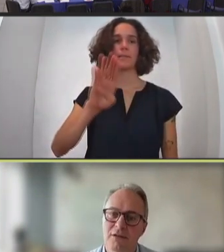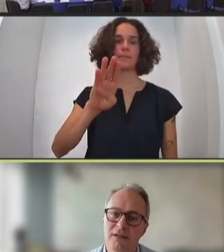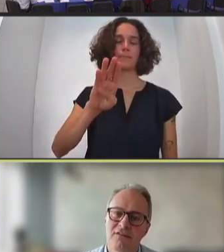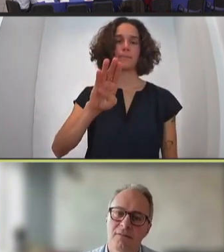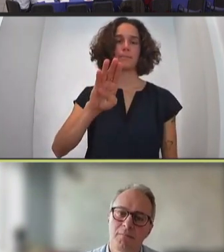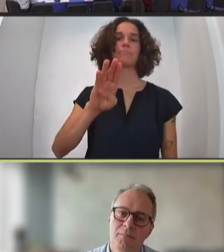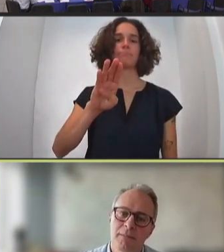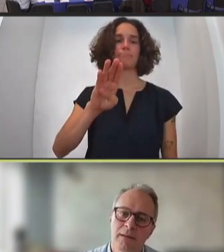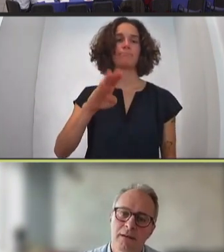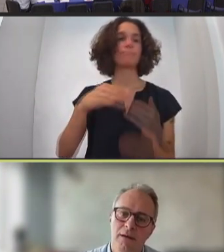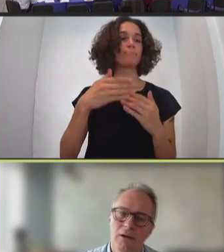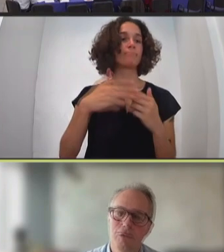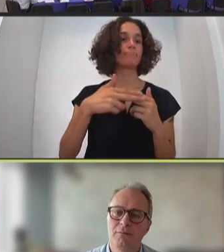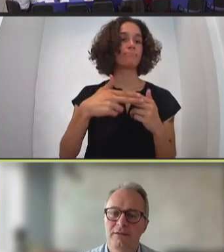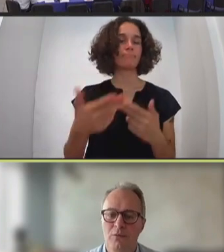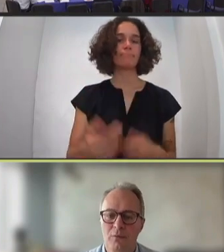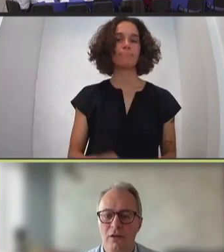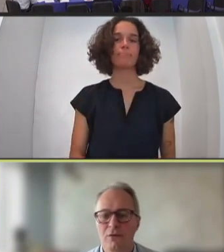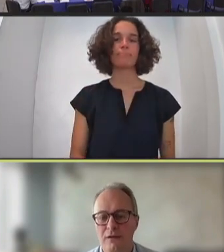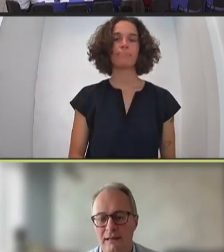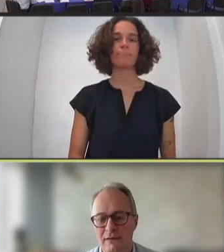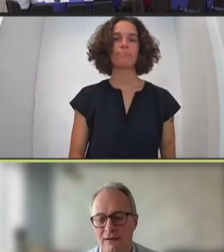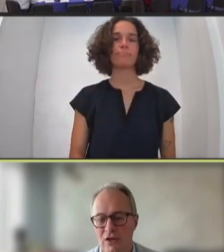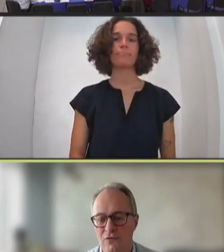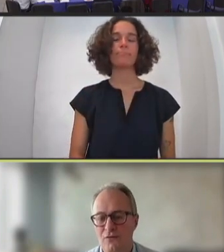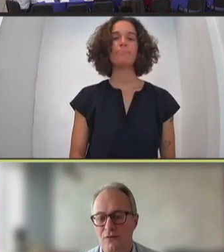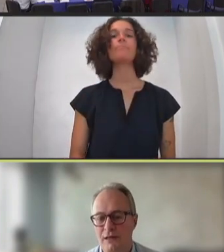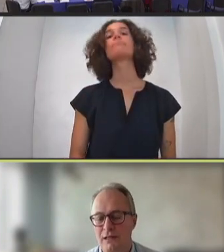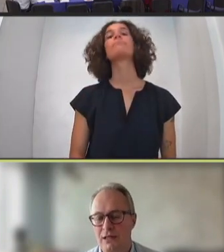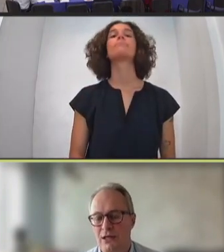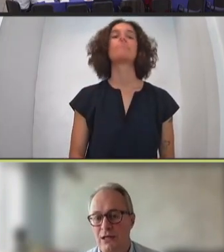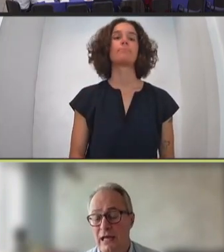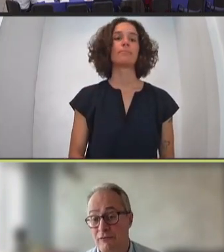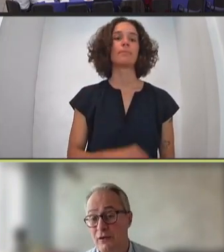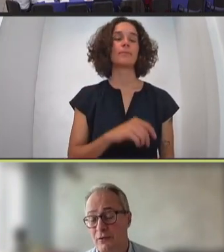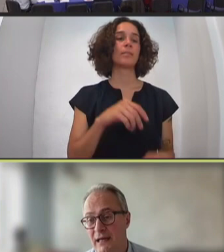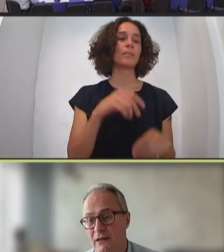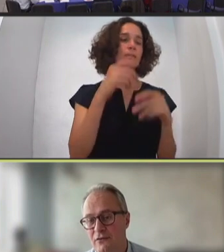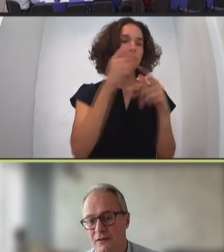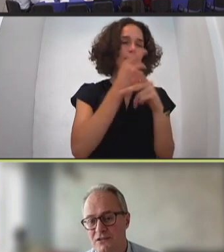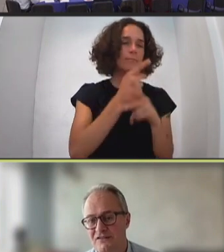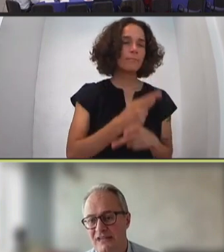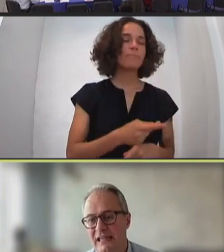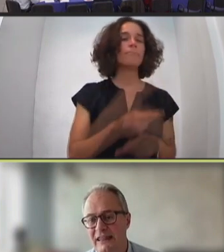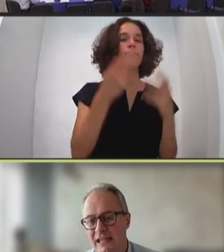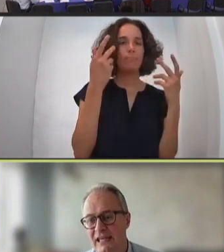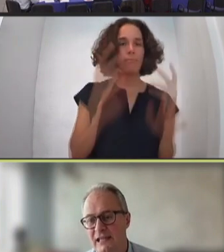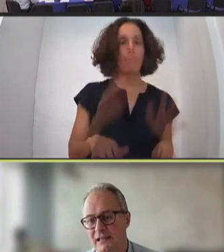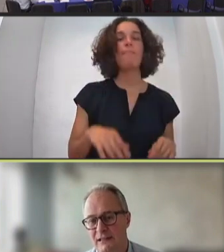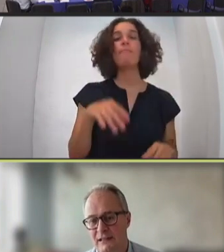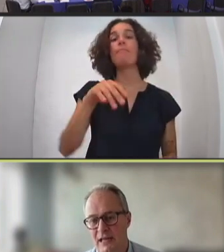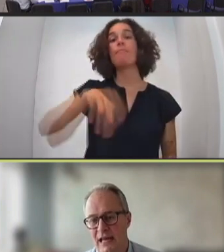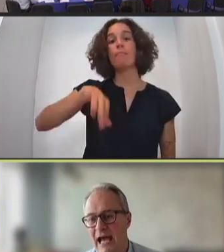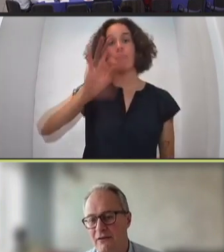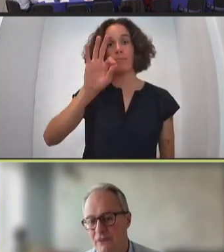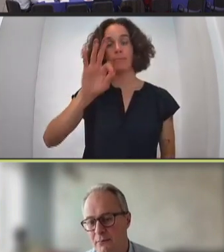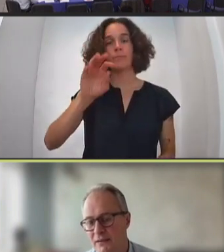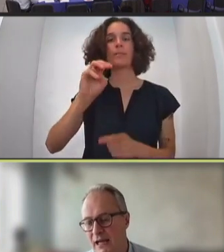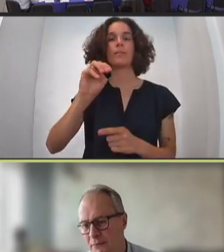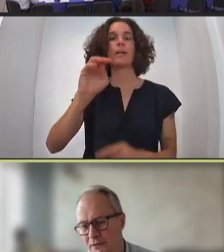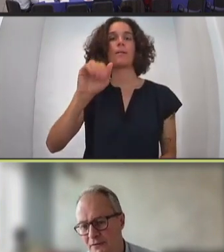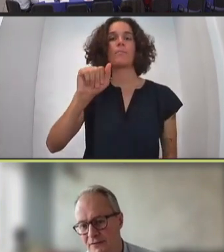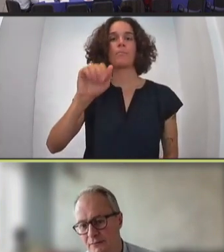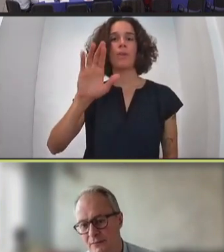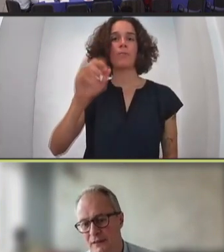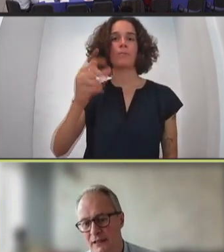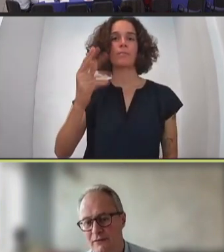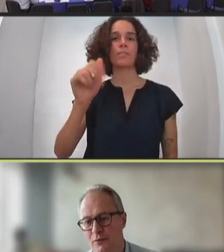please. Ultimately, we know that if alveolar macrophages indeed they have a metabolism that